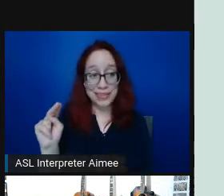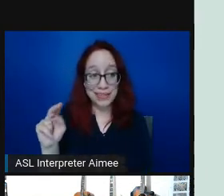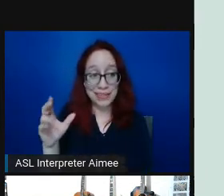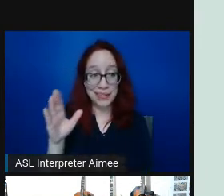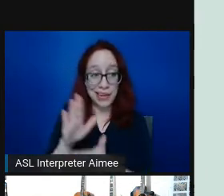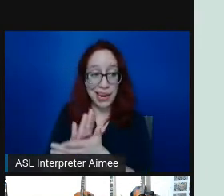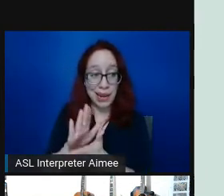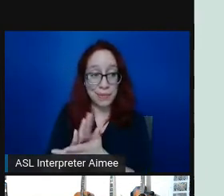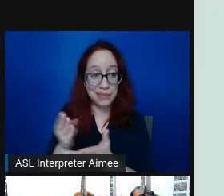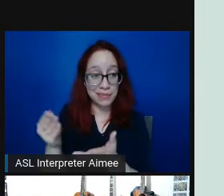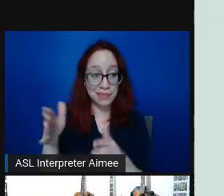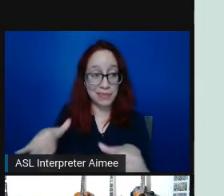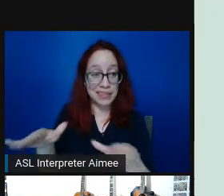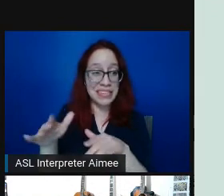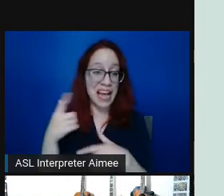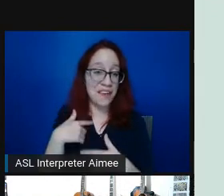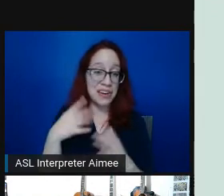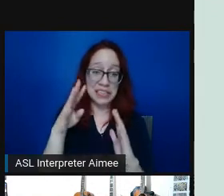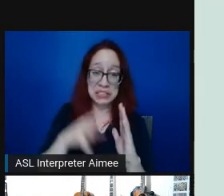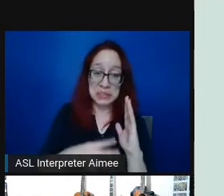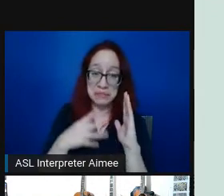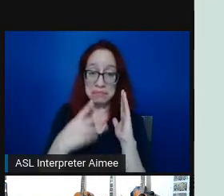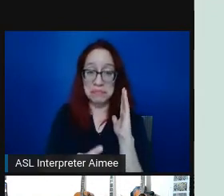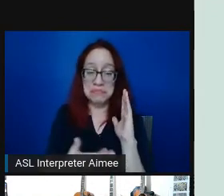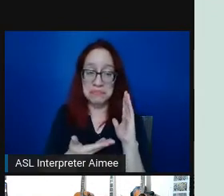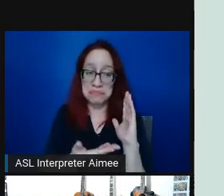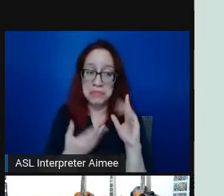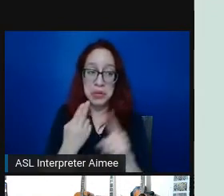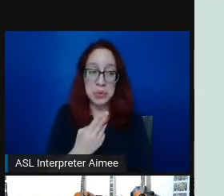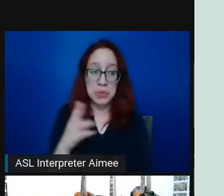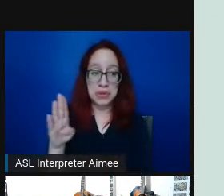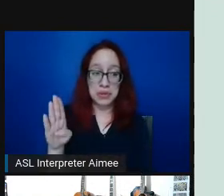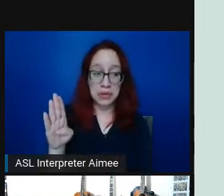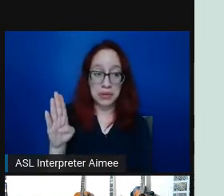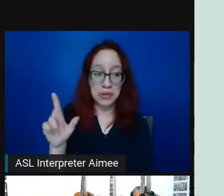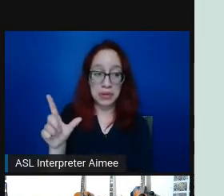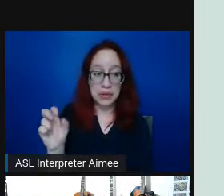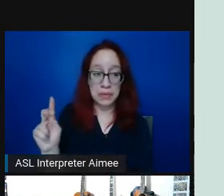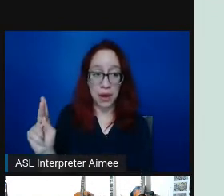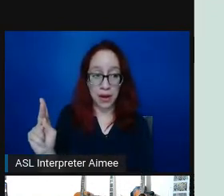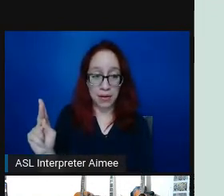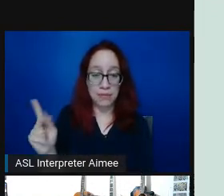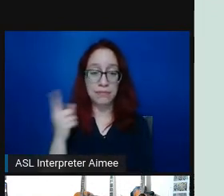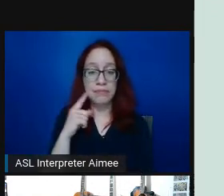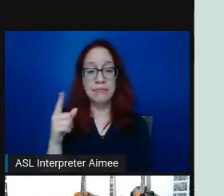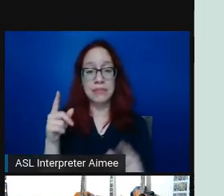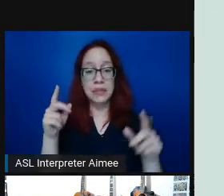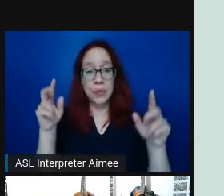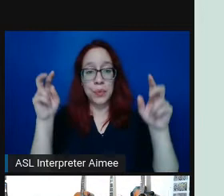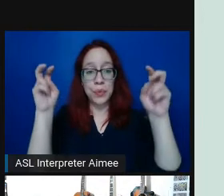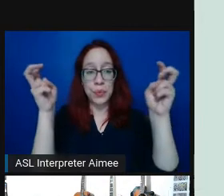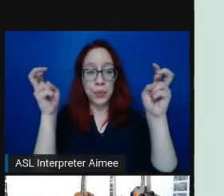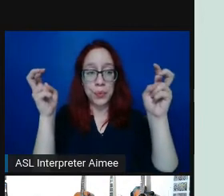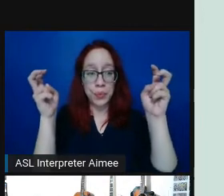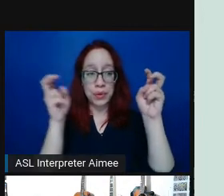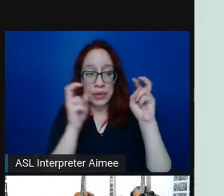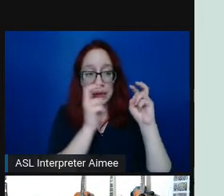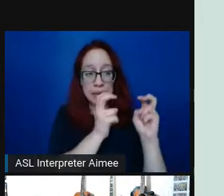I've got a table and I was able, using the core block, to add column headers. Now I need to look at my notes.